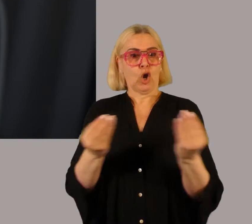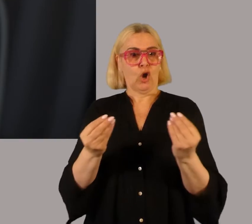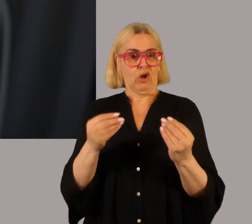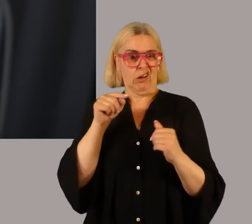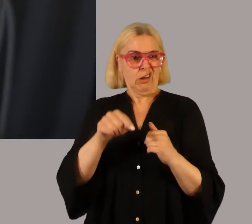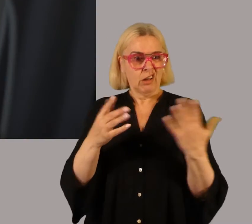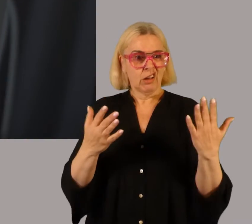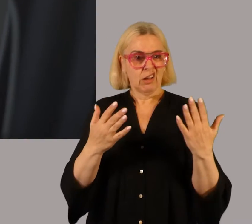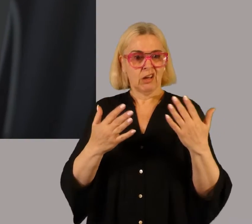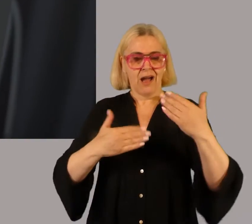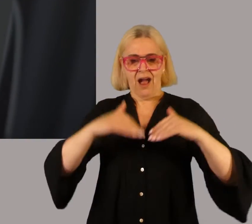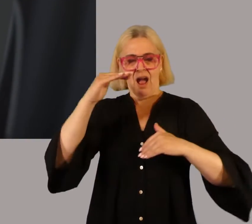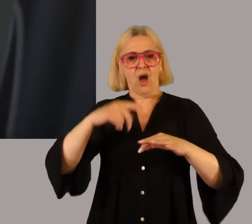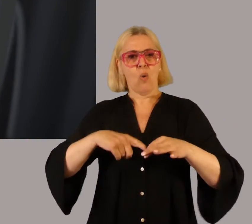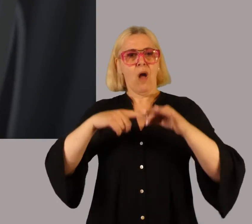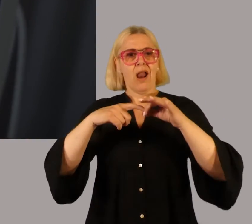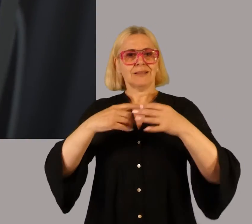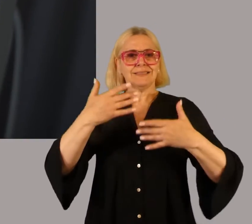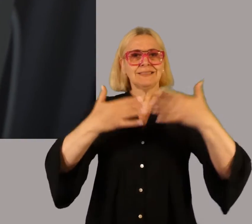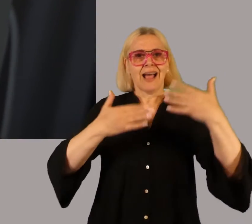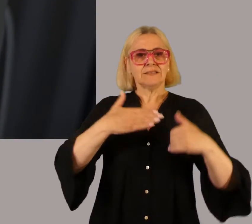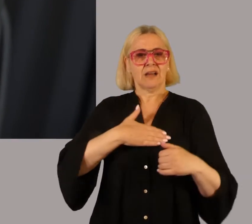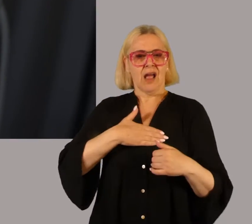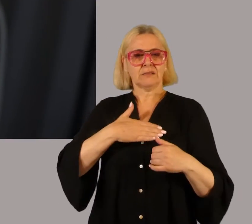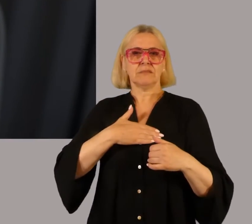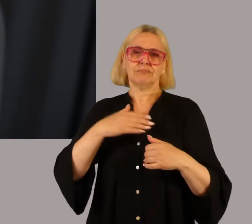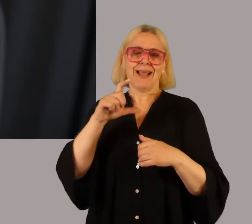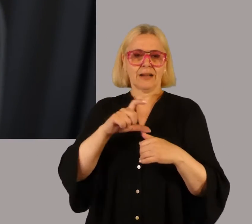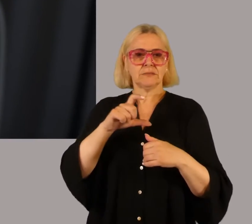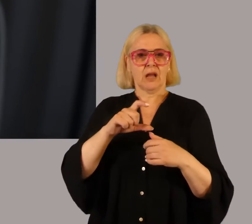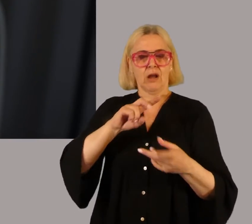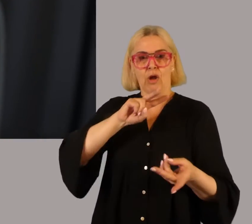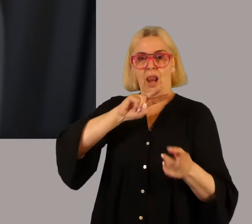High-quality data on cancer relapse, including breast cancer and other